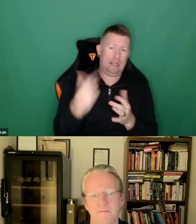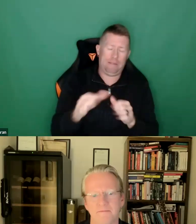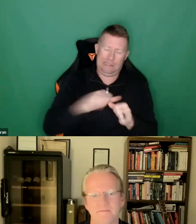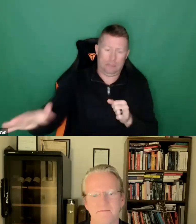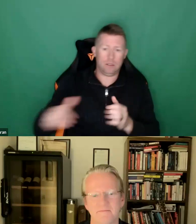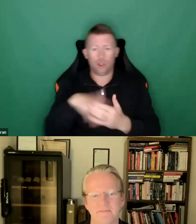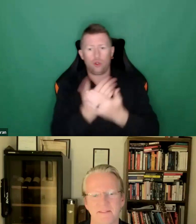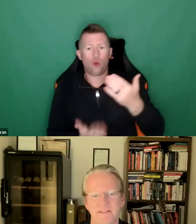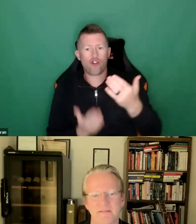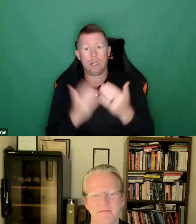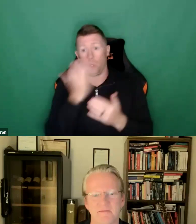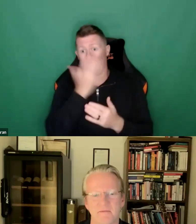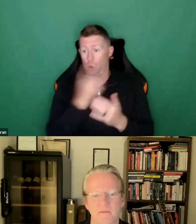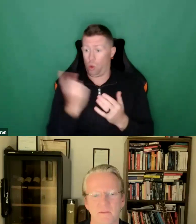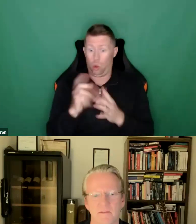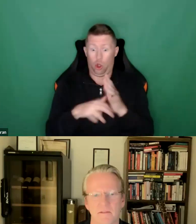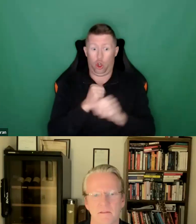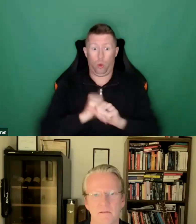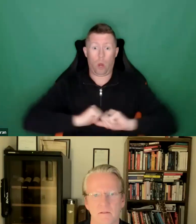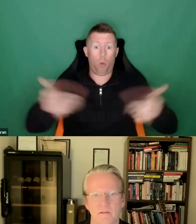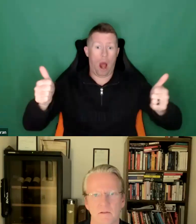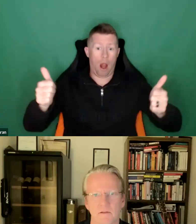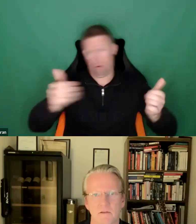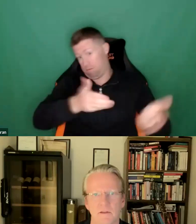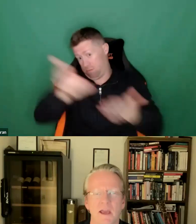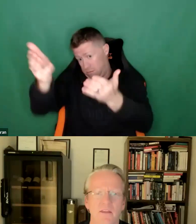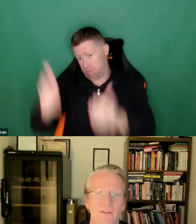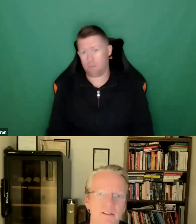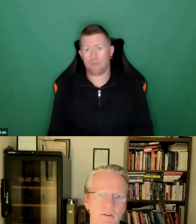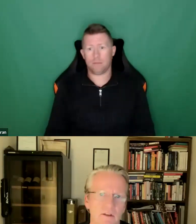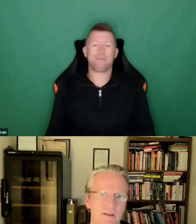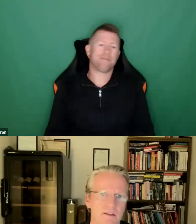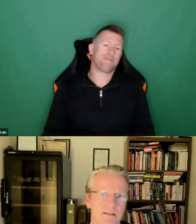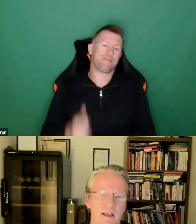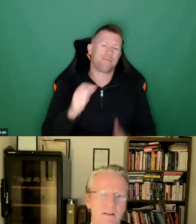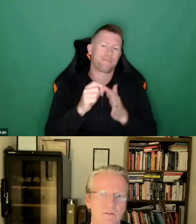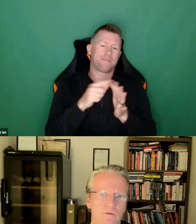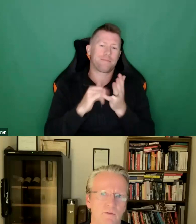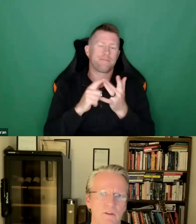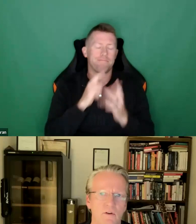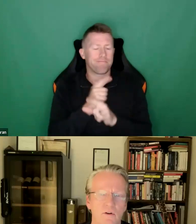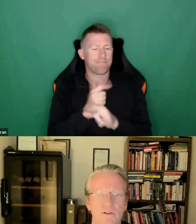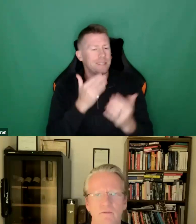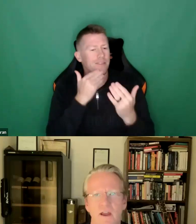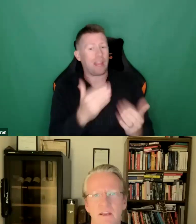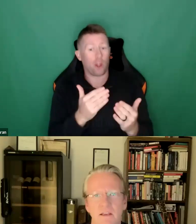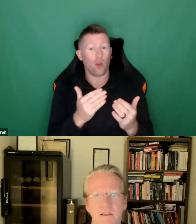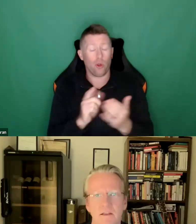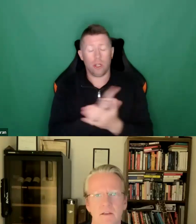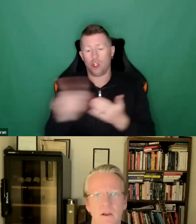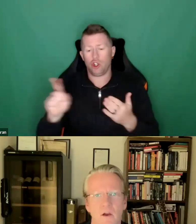are some schools out there. In fact, we are aware that there are already schools out there who are doing things differently. And